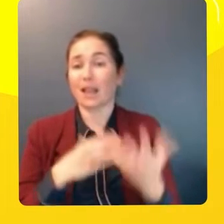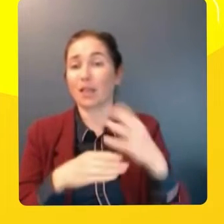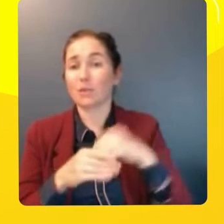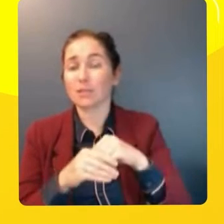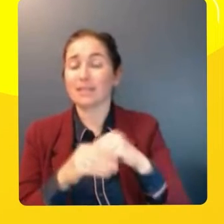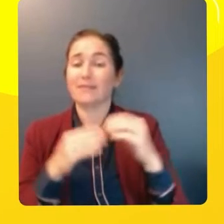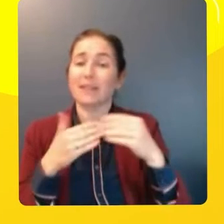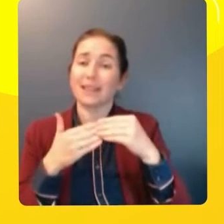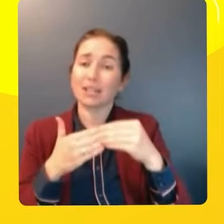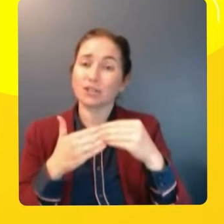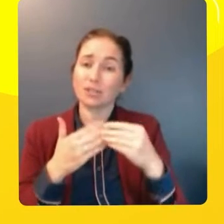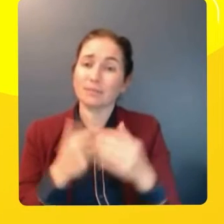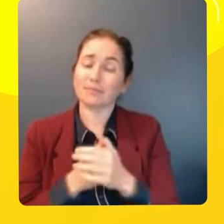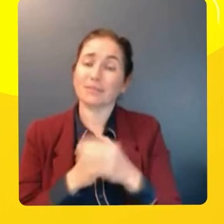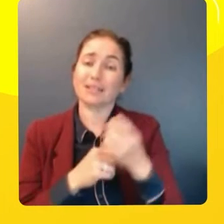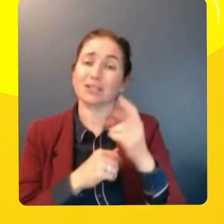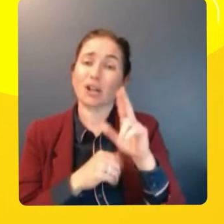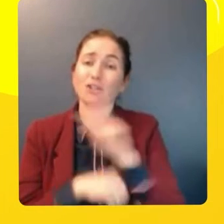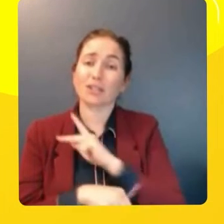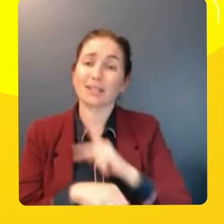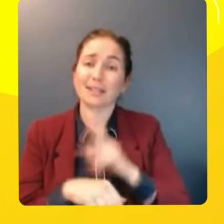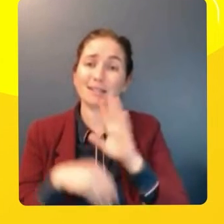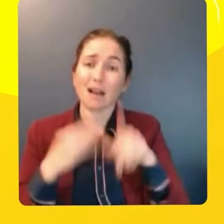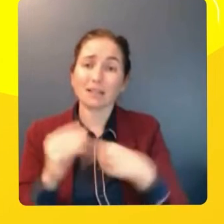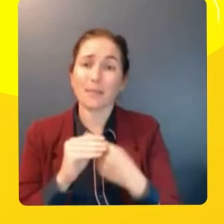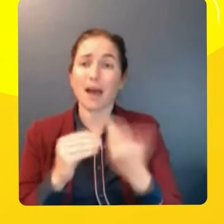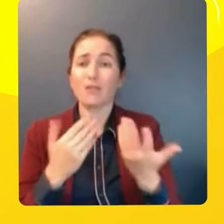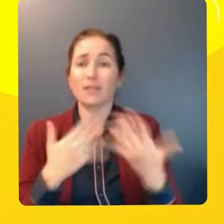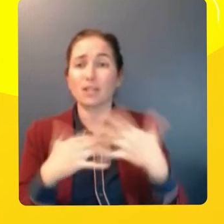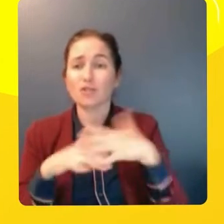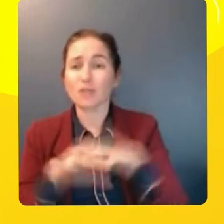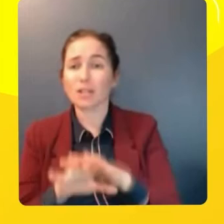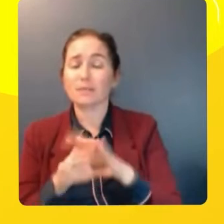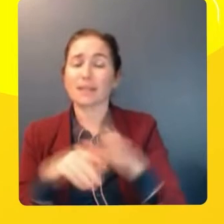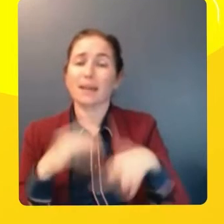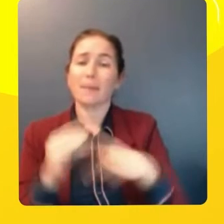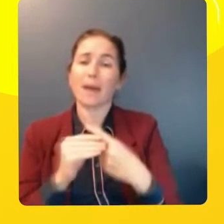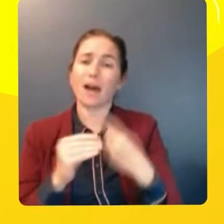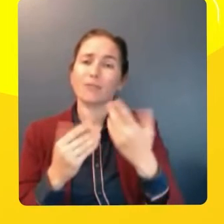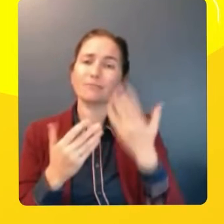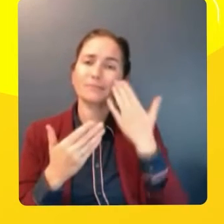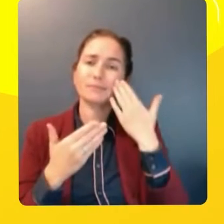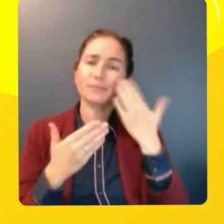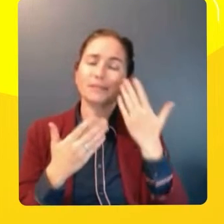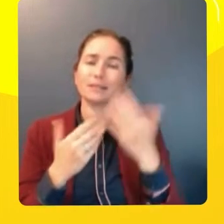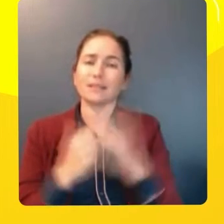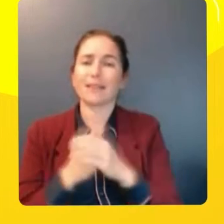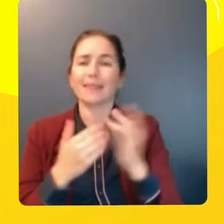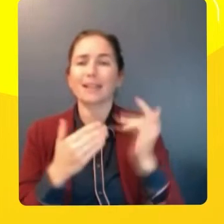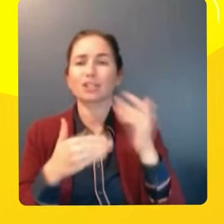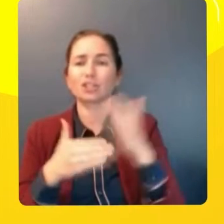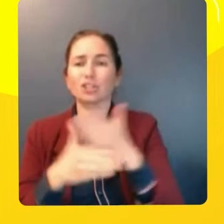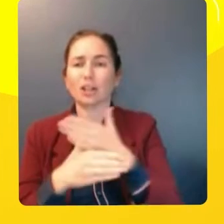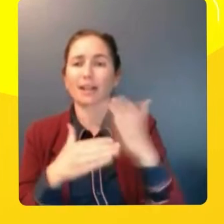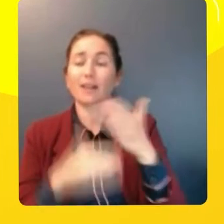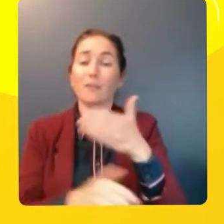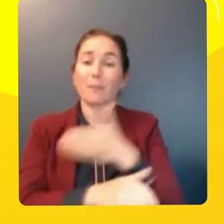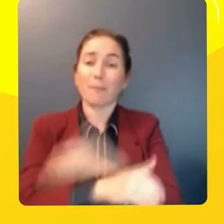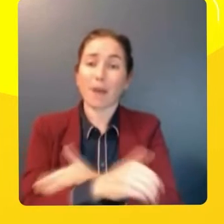Dr King talked about integration being about the dividing or the sharing of power, resources and responsibility.